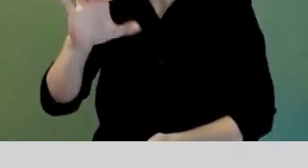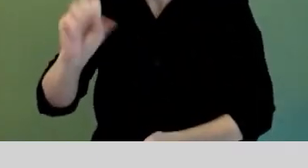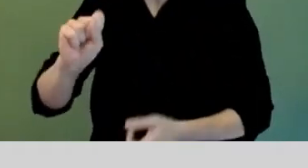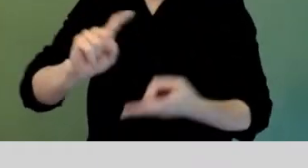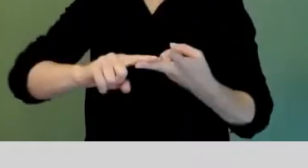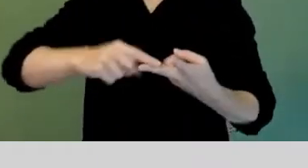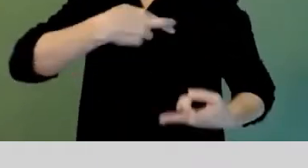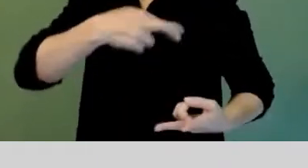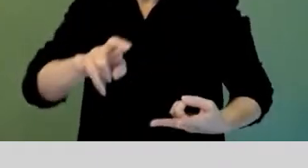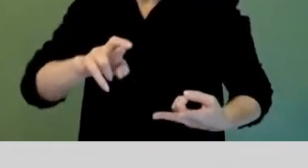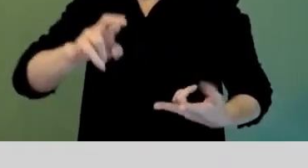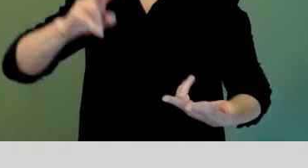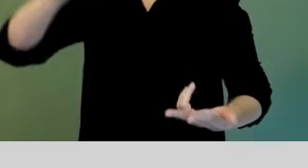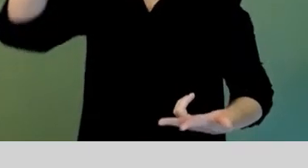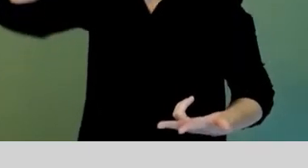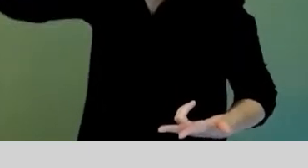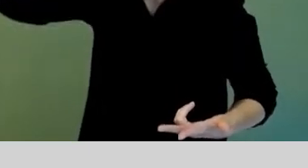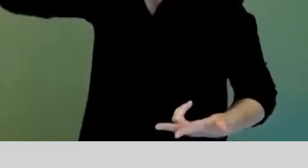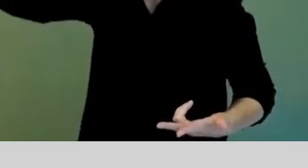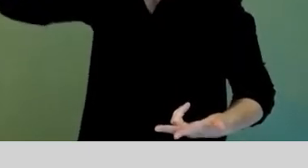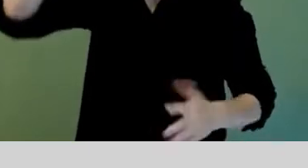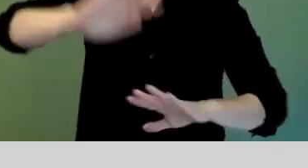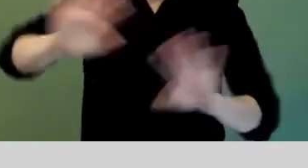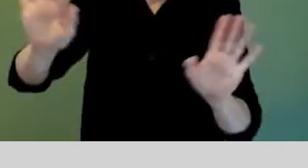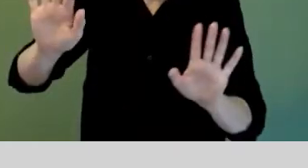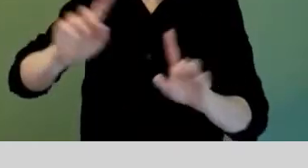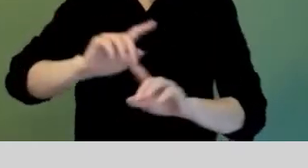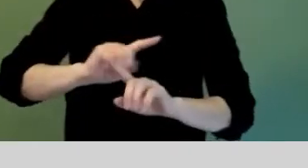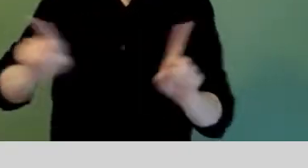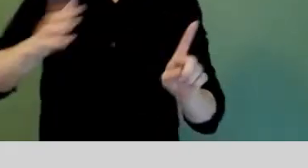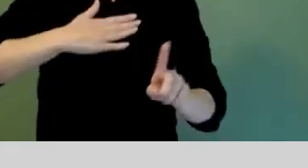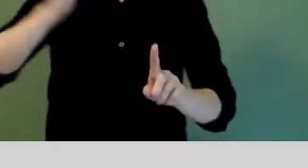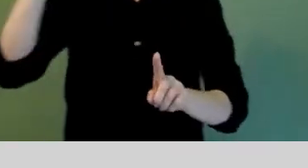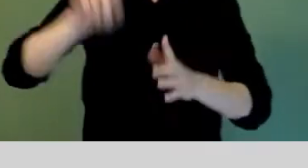relatively basic and not end up in that place. Also, we're gonna cover a lot of ground